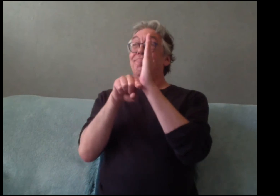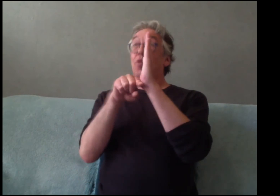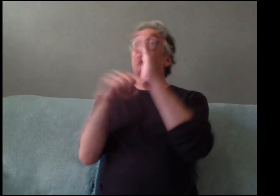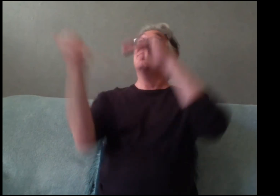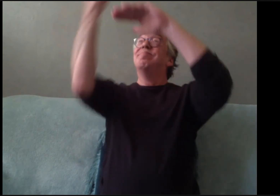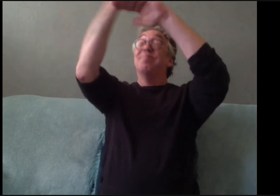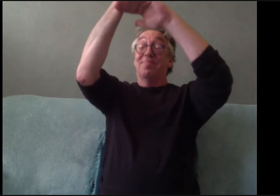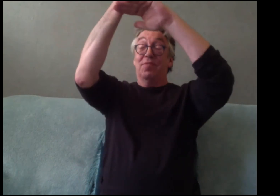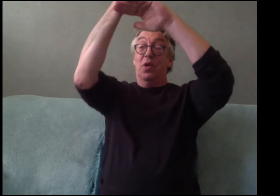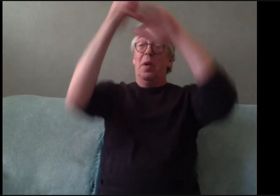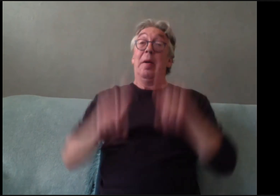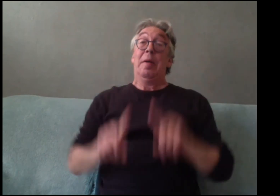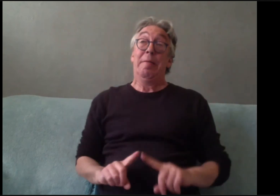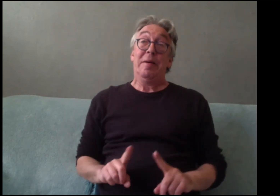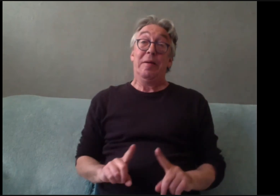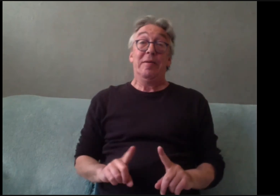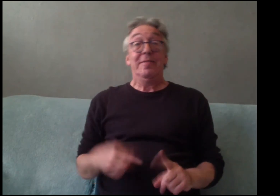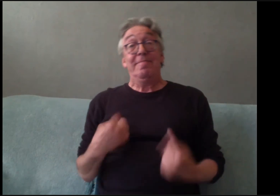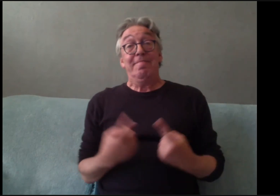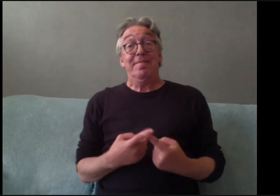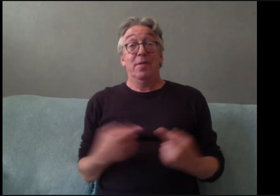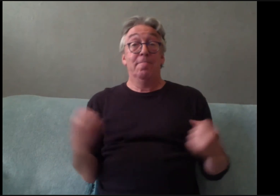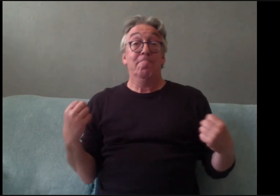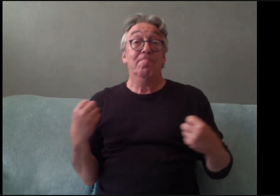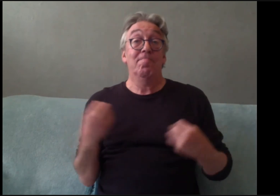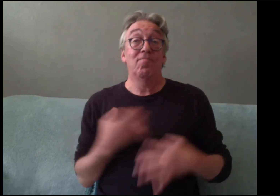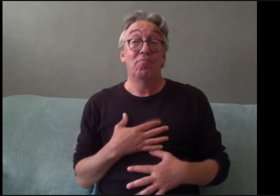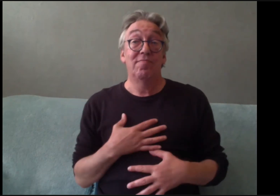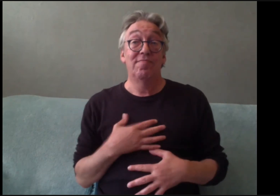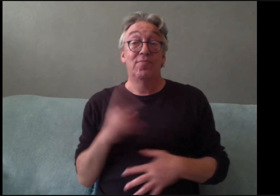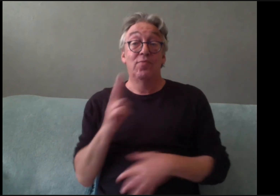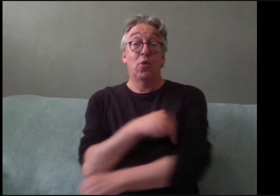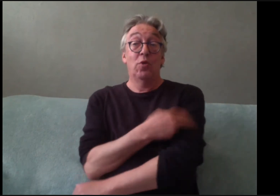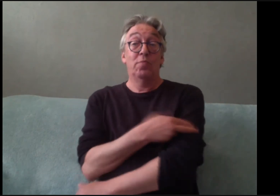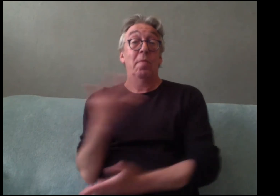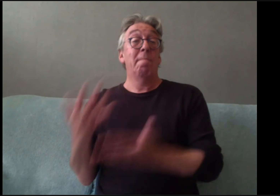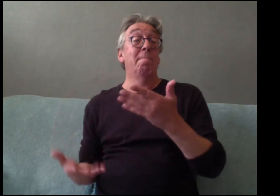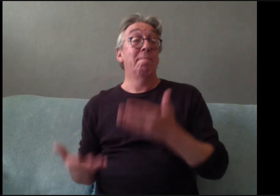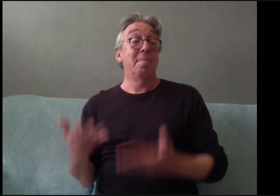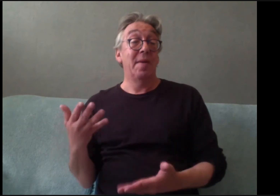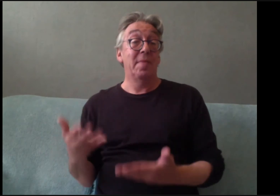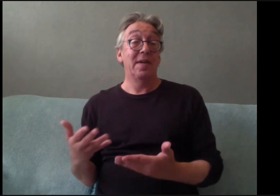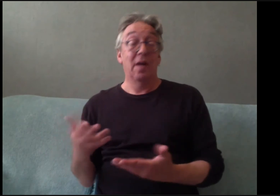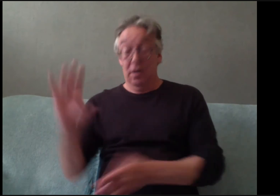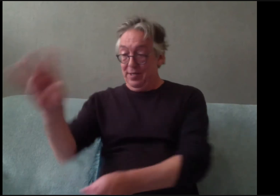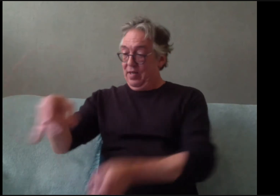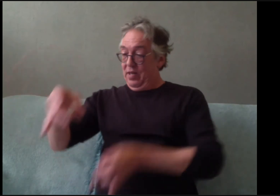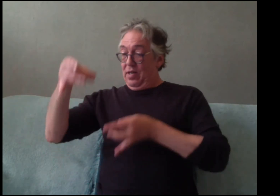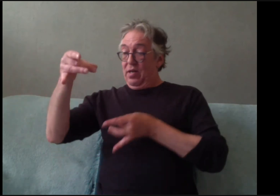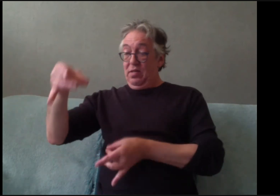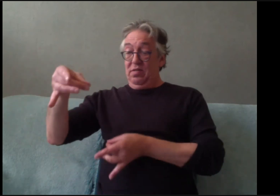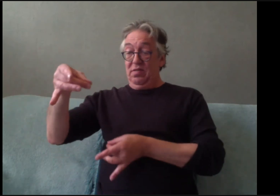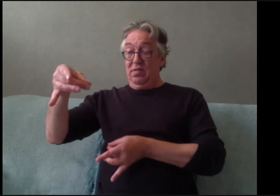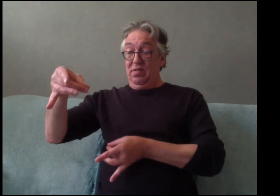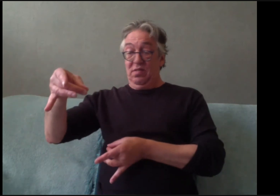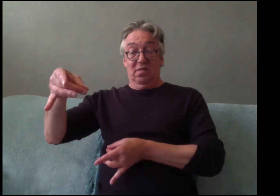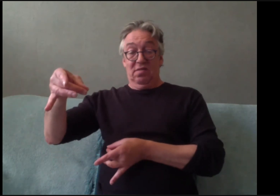as an indicative way, so...Again, a need to remain vigilant